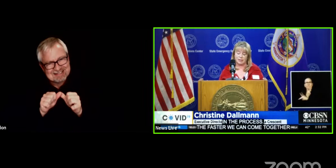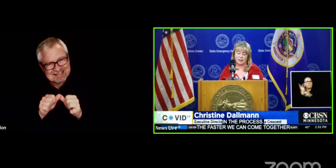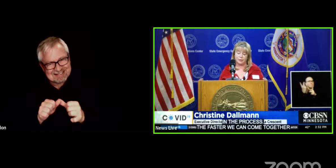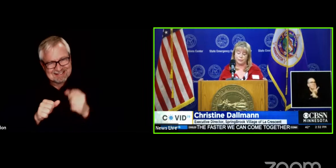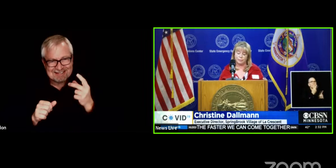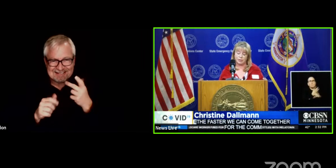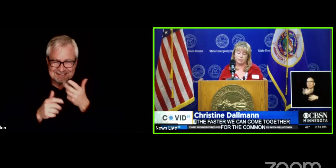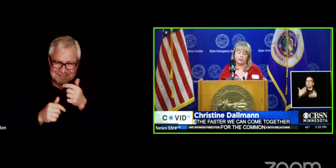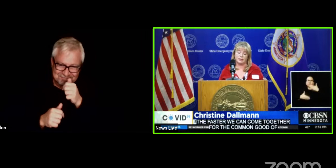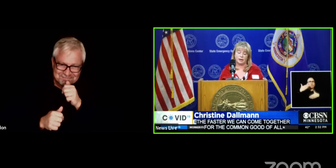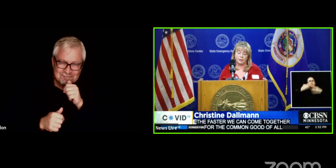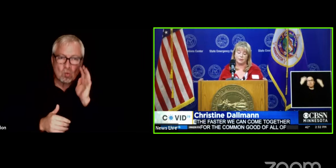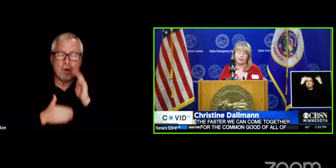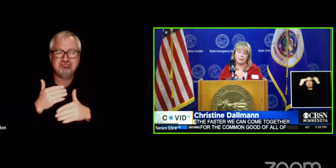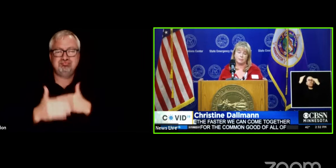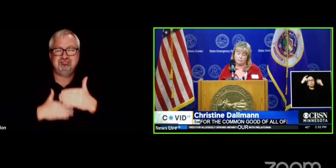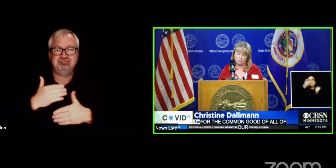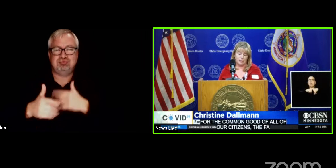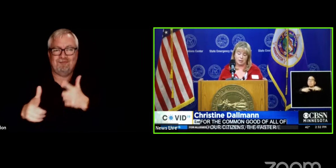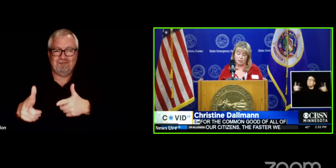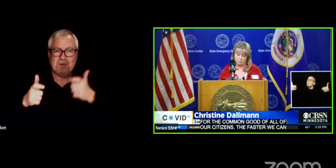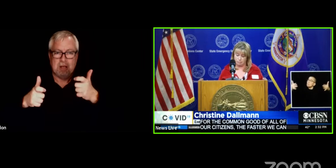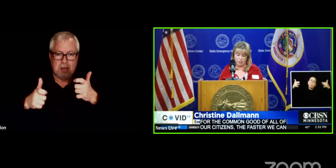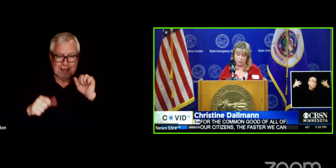MYSELF BUT TO PROTECT OTHERS THAT I MAY COME NEAR.